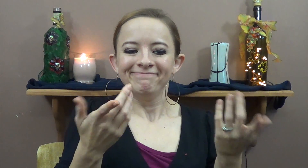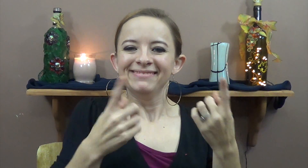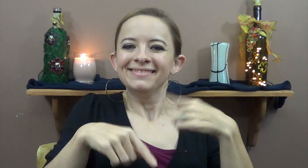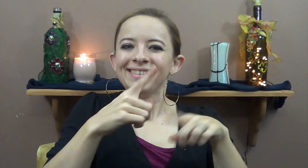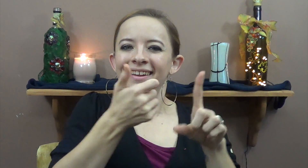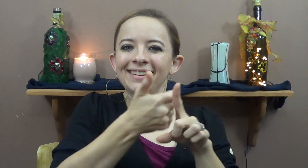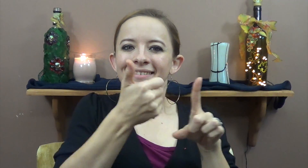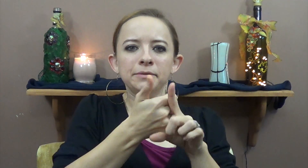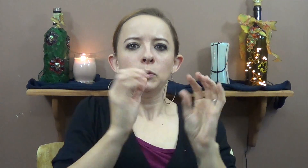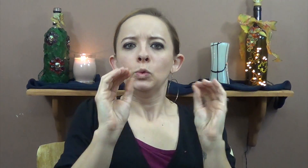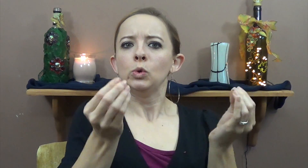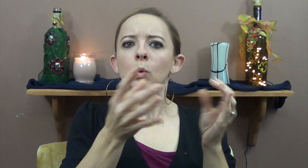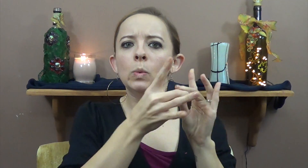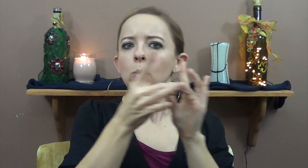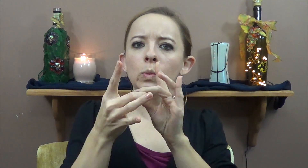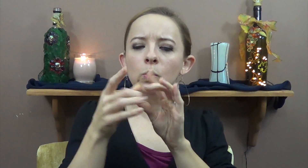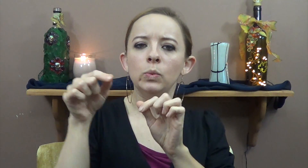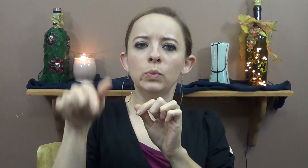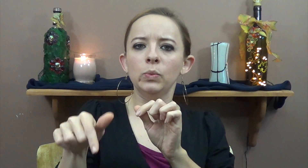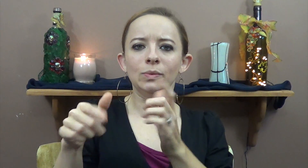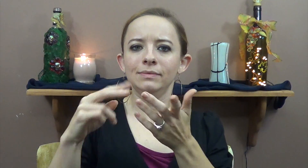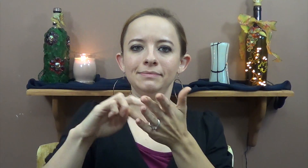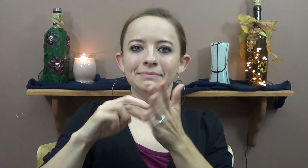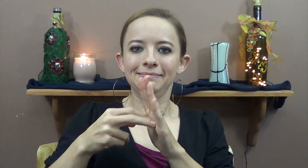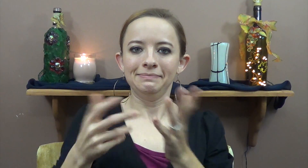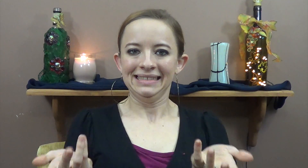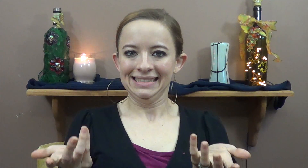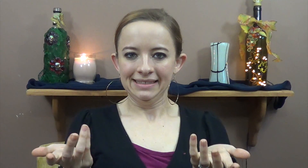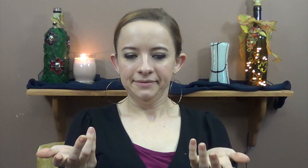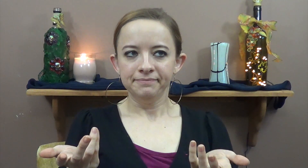you can see the difference but again, there's really no connection from